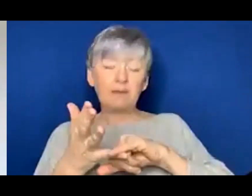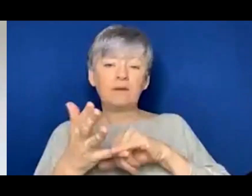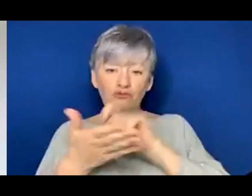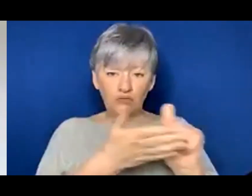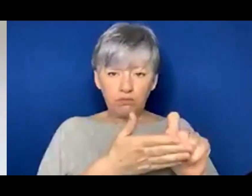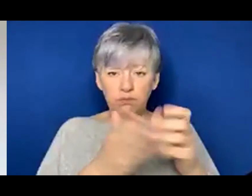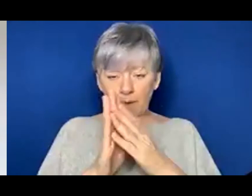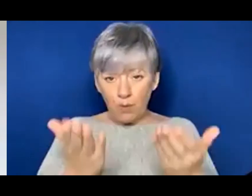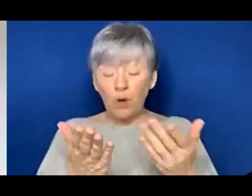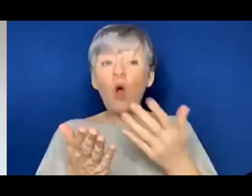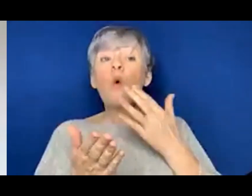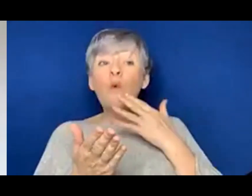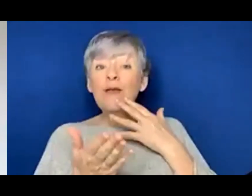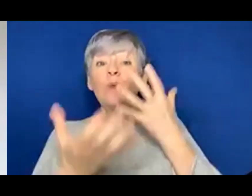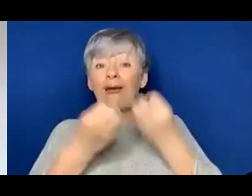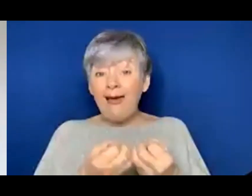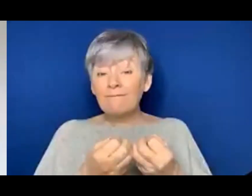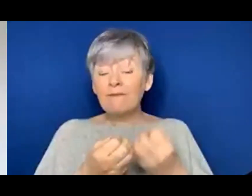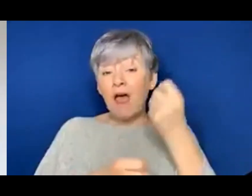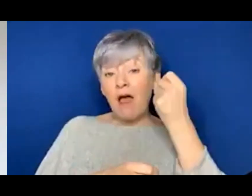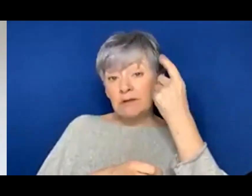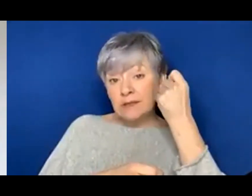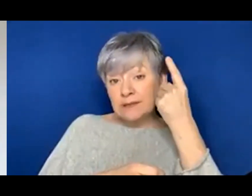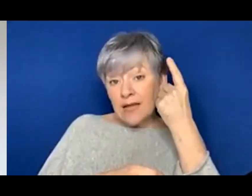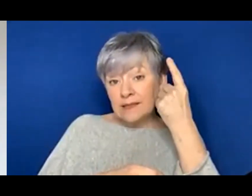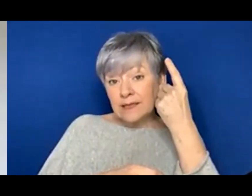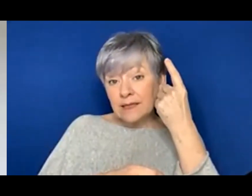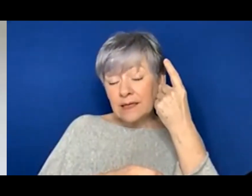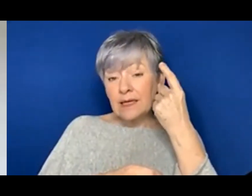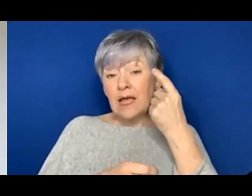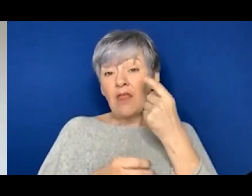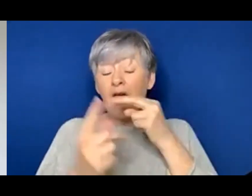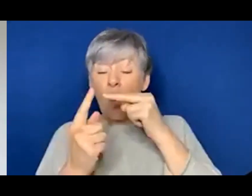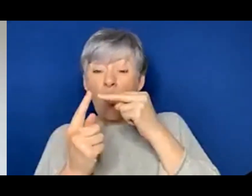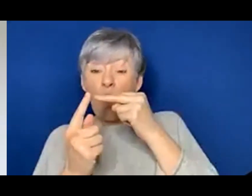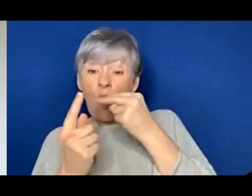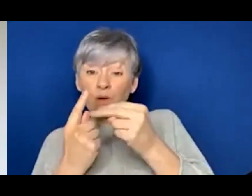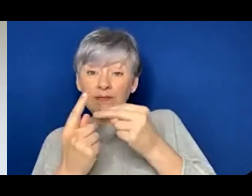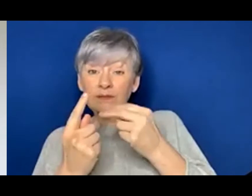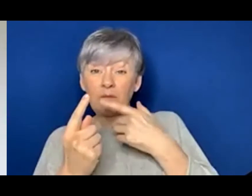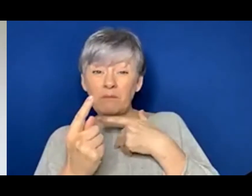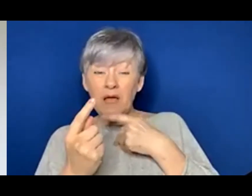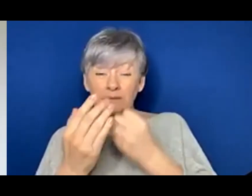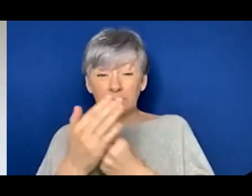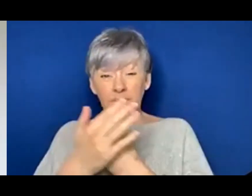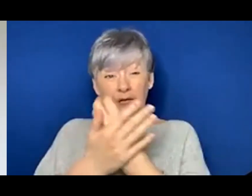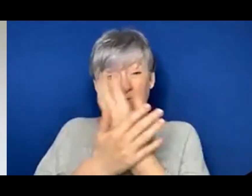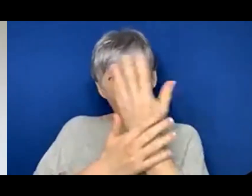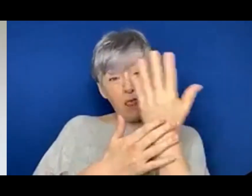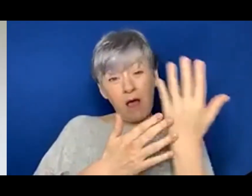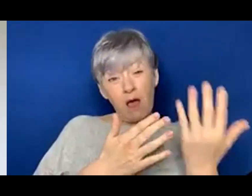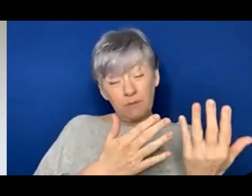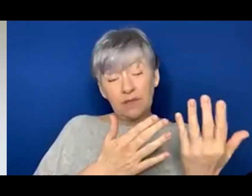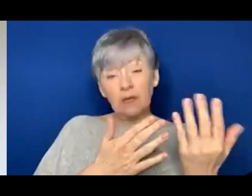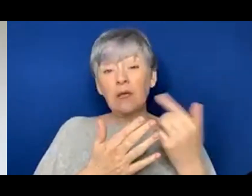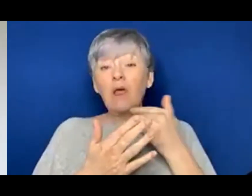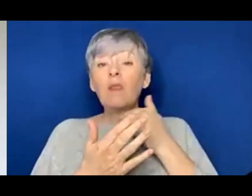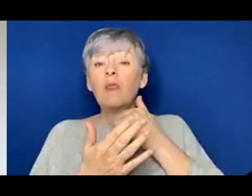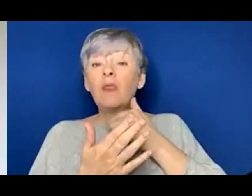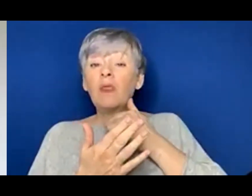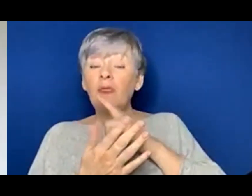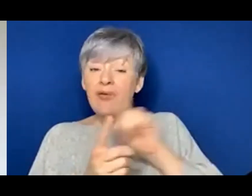that understanding that autism has evolved, we can start to see the difficulties of